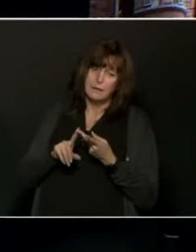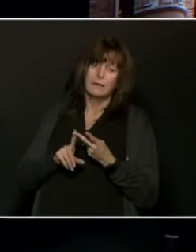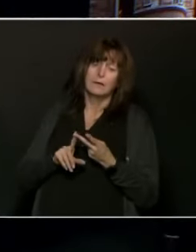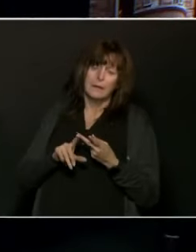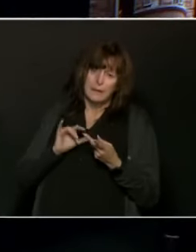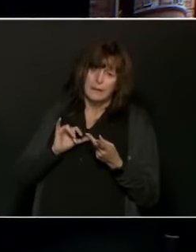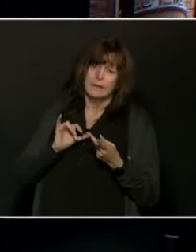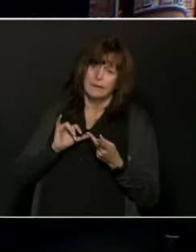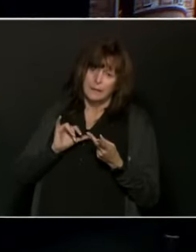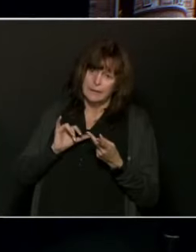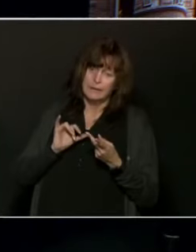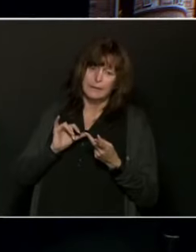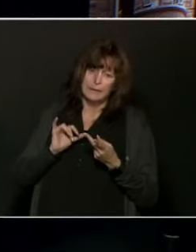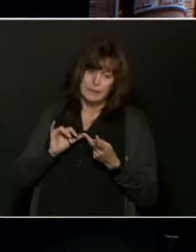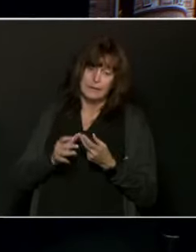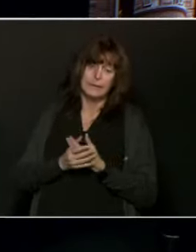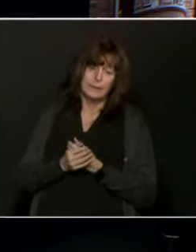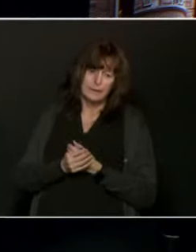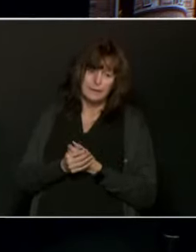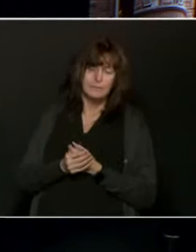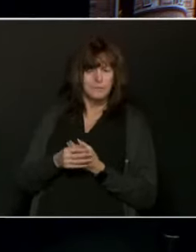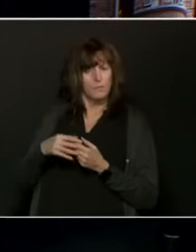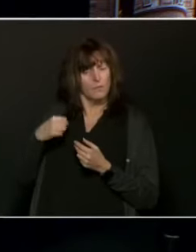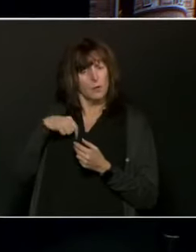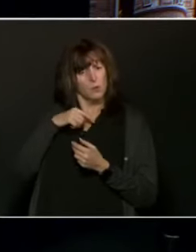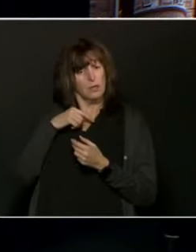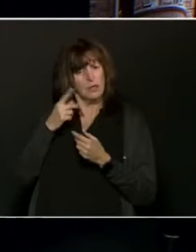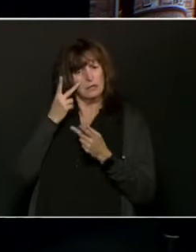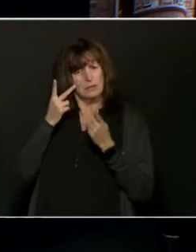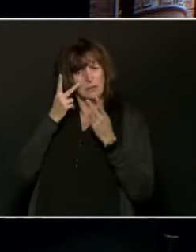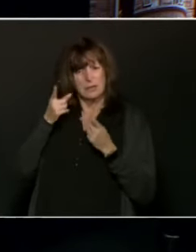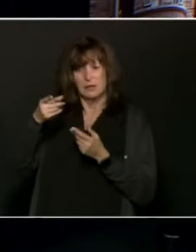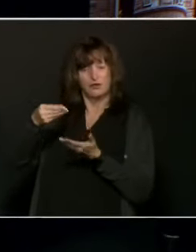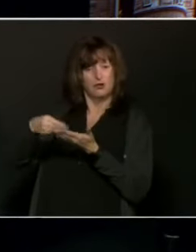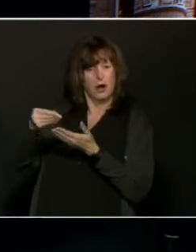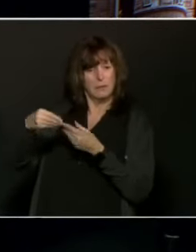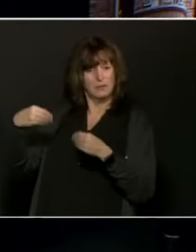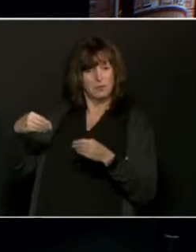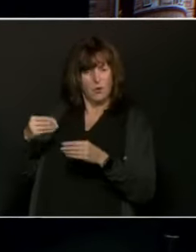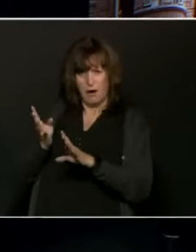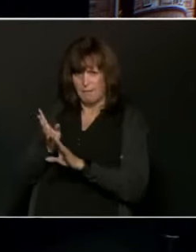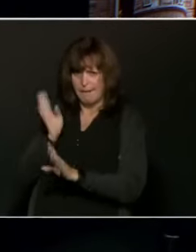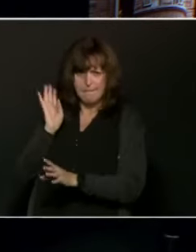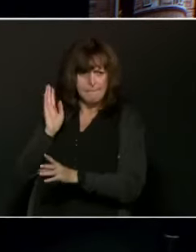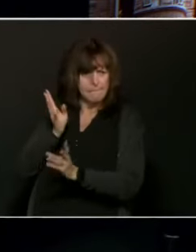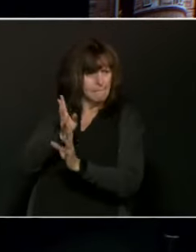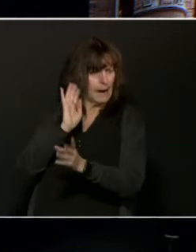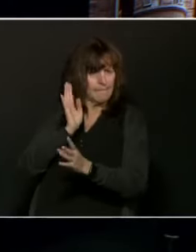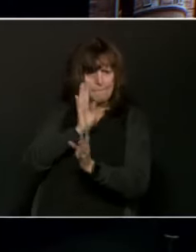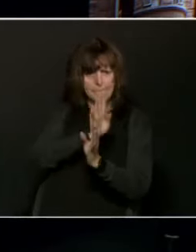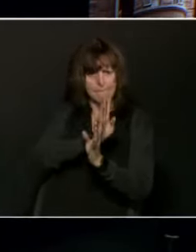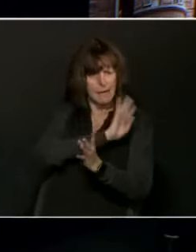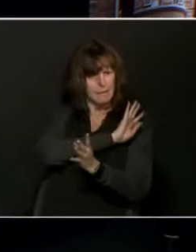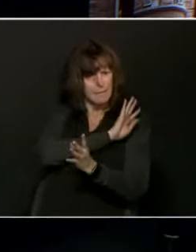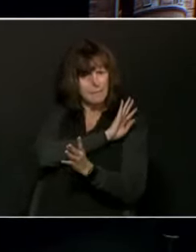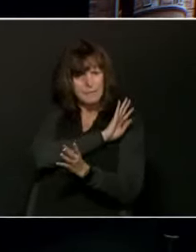FOLLOW-UP?